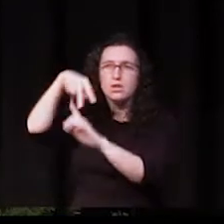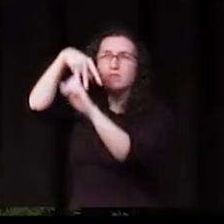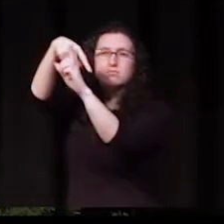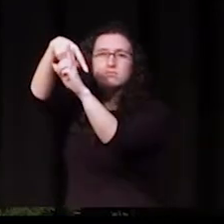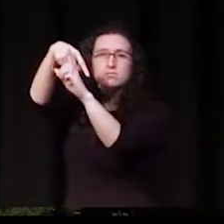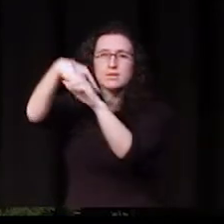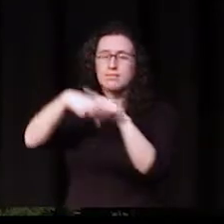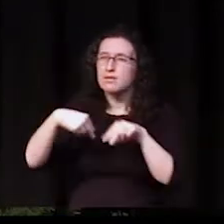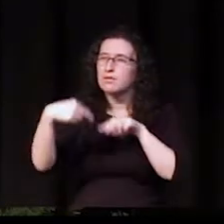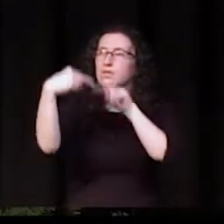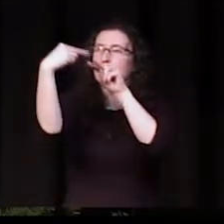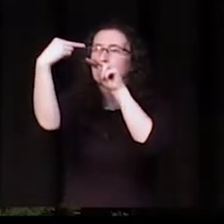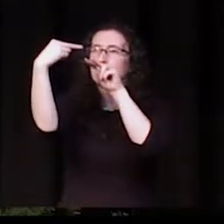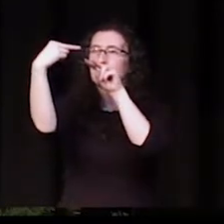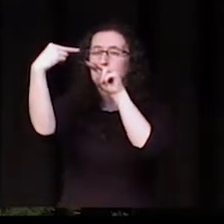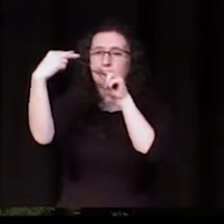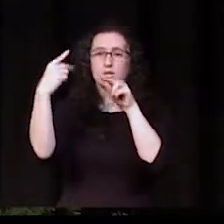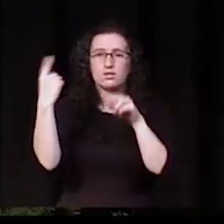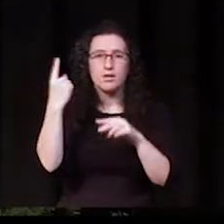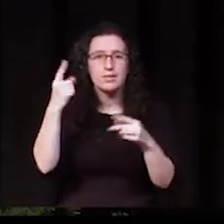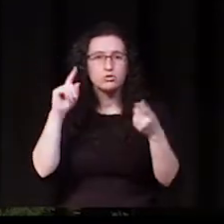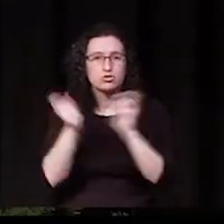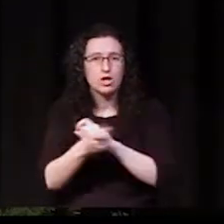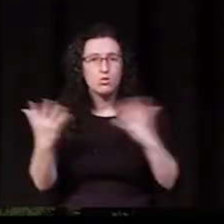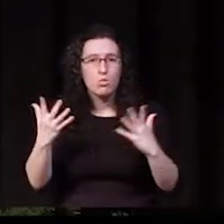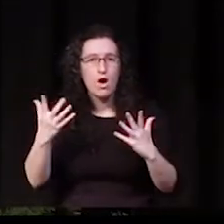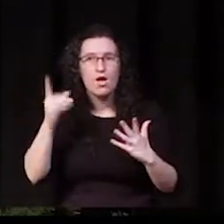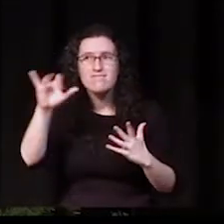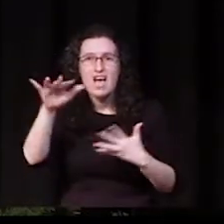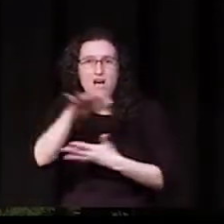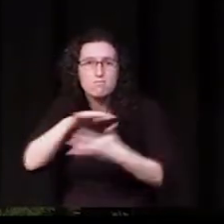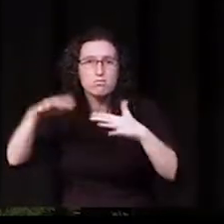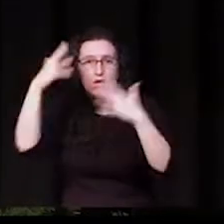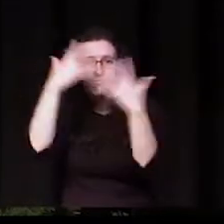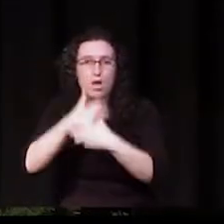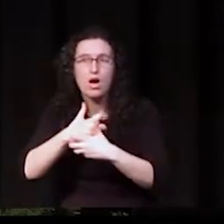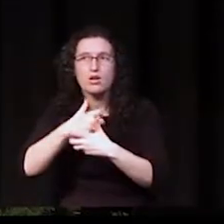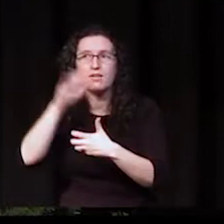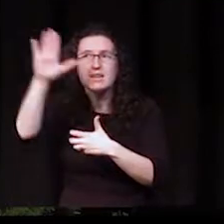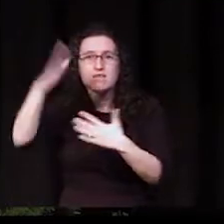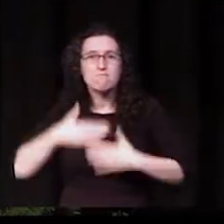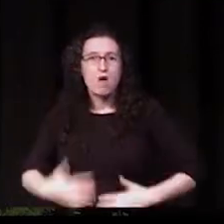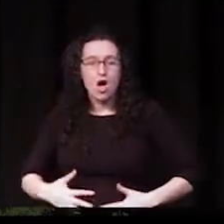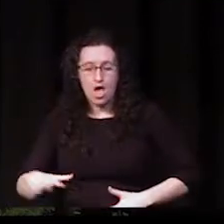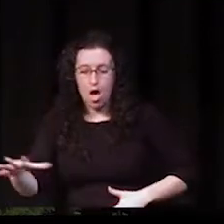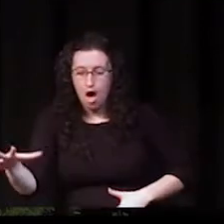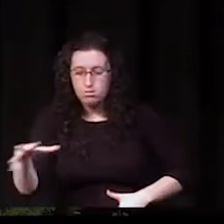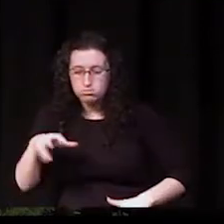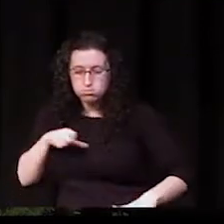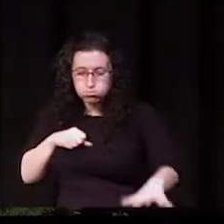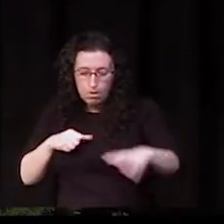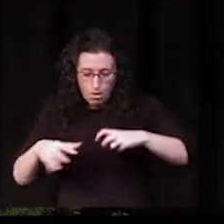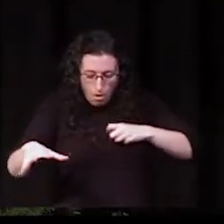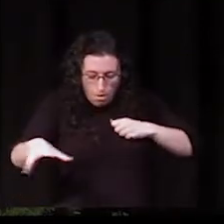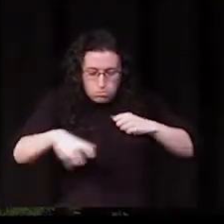that mist was being sucked into our Lord. He was a fog vacuum. That darkness was coming to Jesus